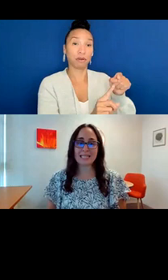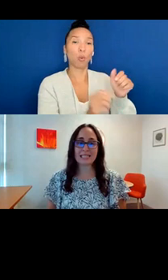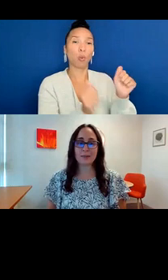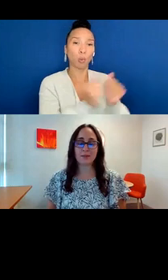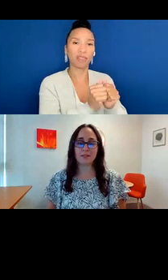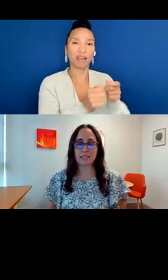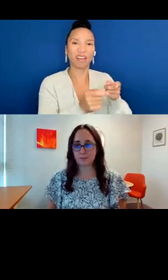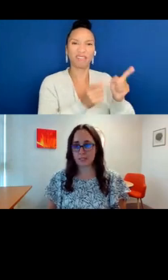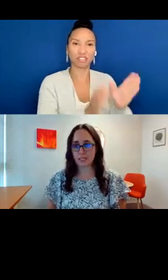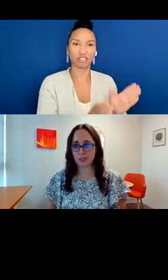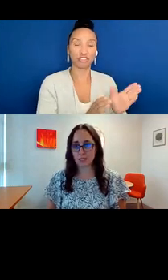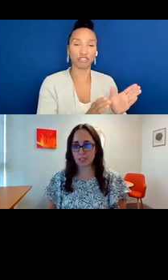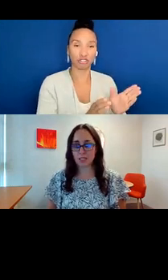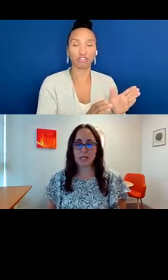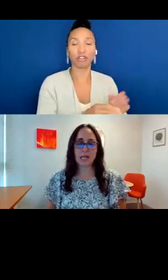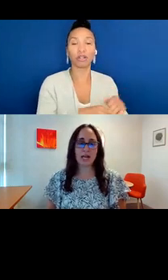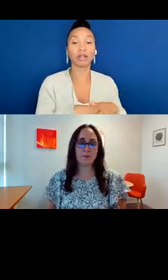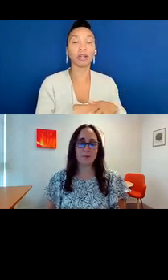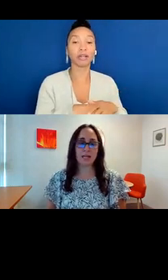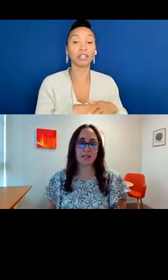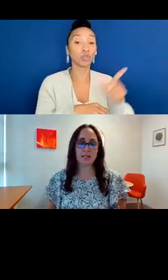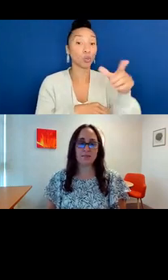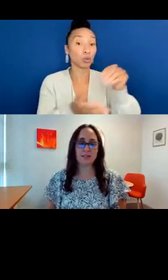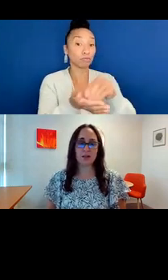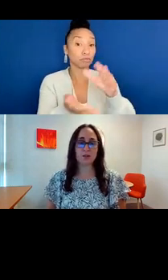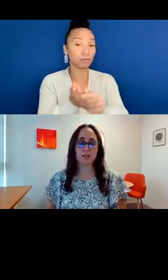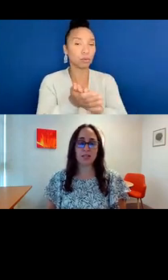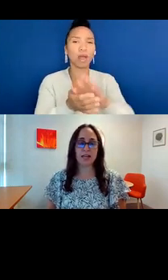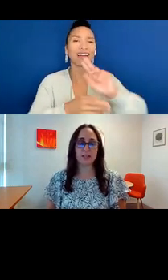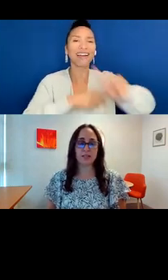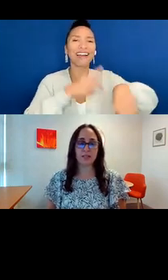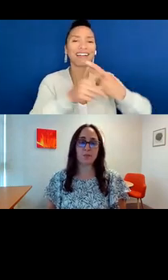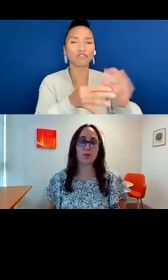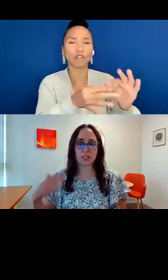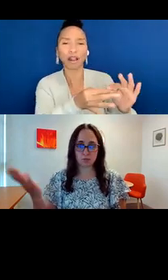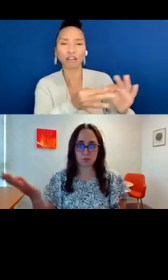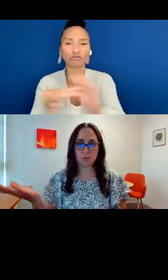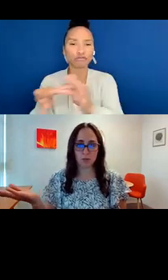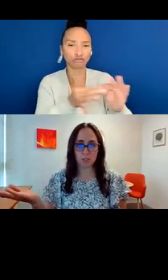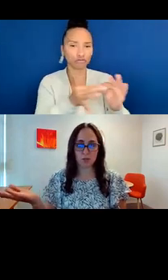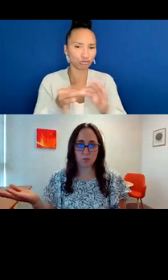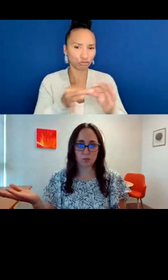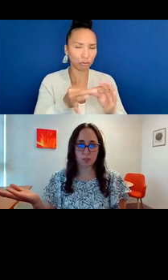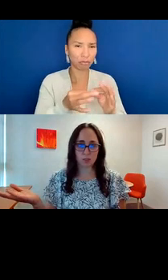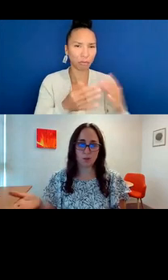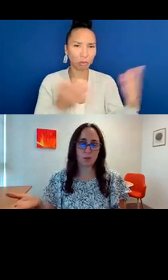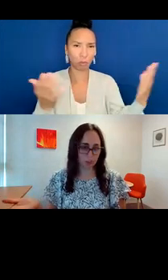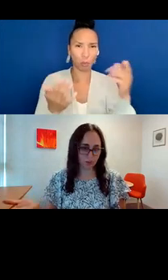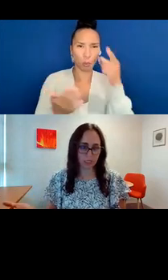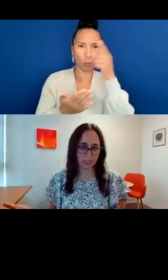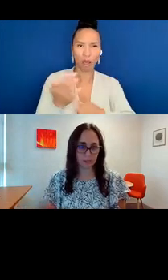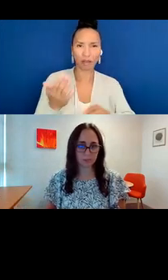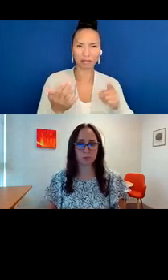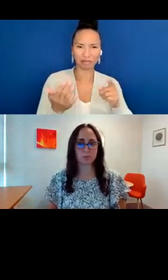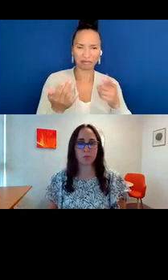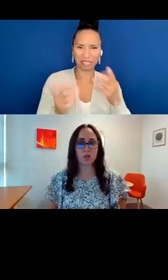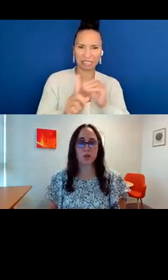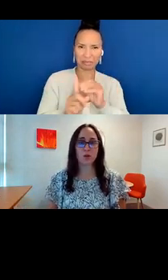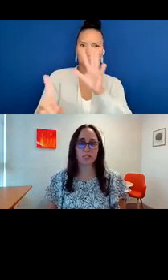by the type of victimization that they've encountered that they bring when you determine what services